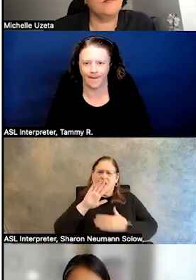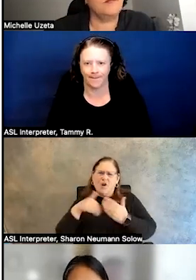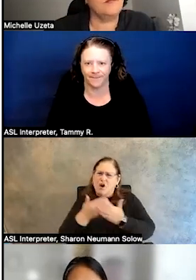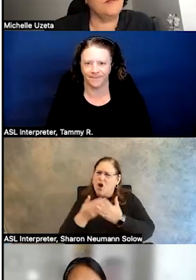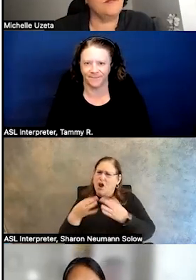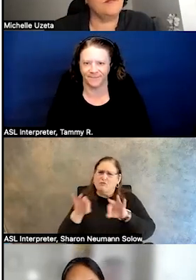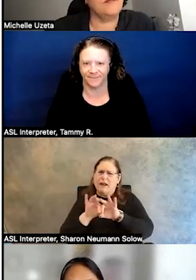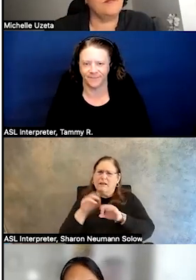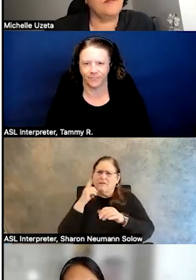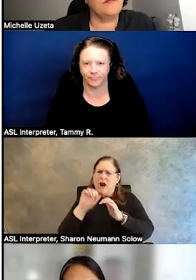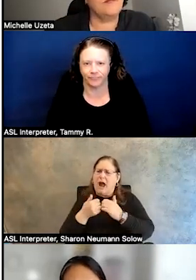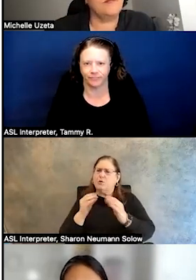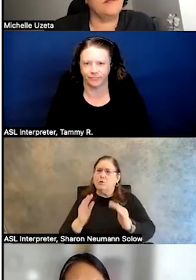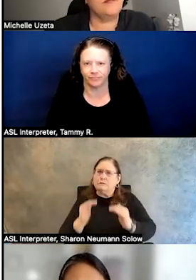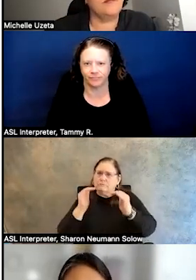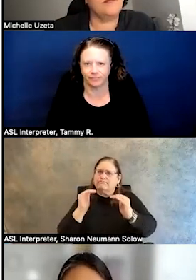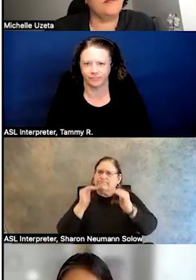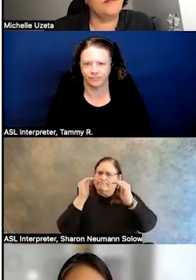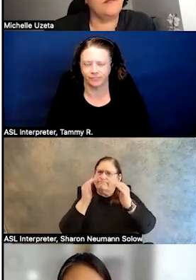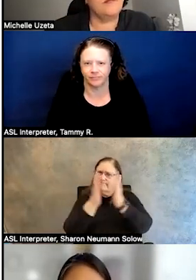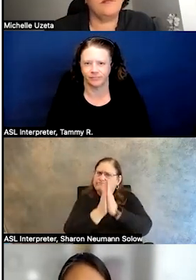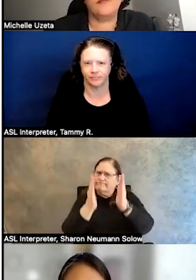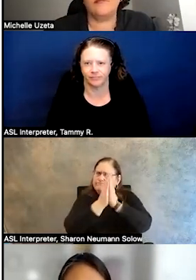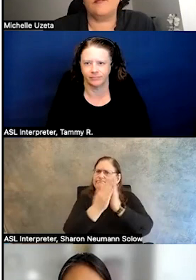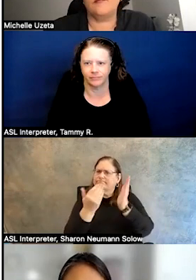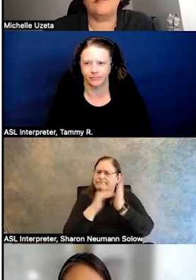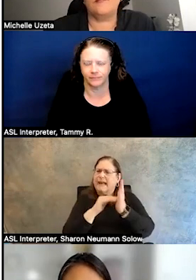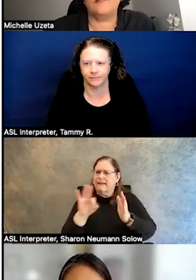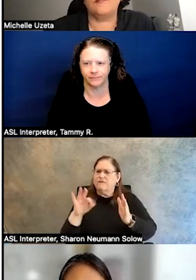if your client is eligible for services,